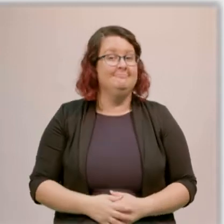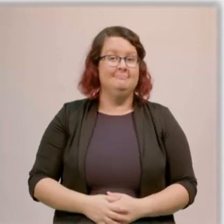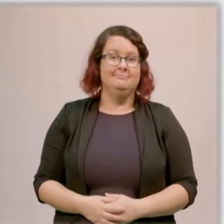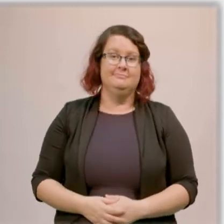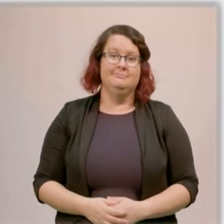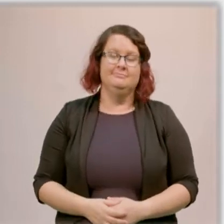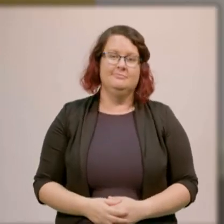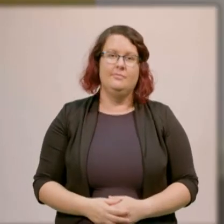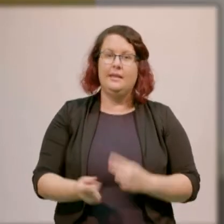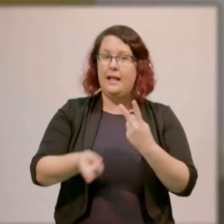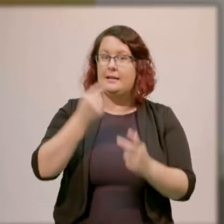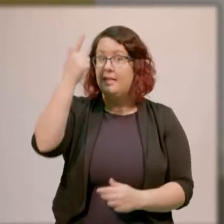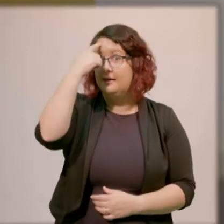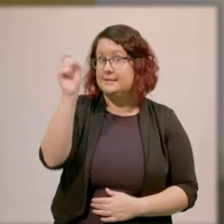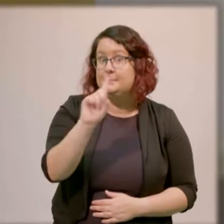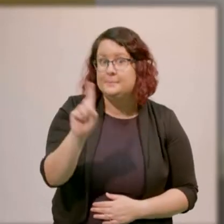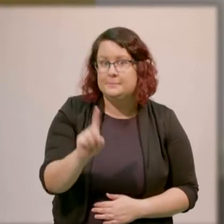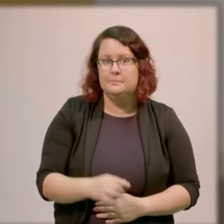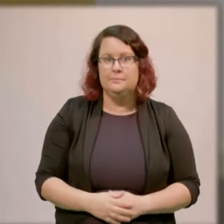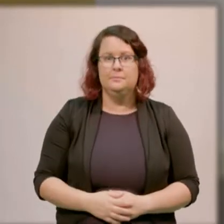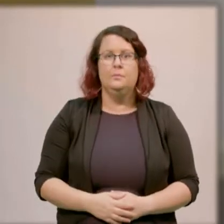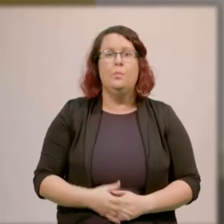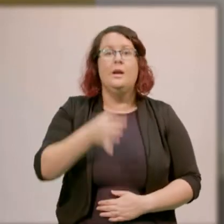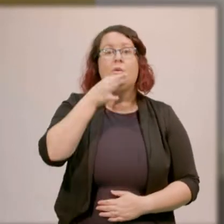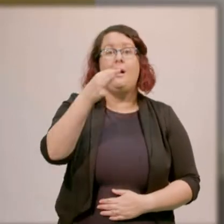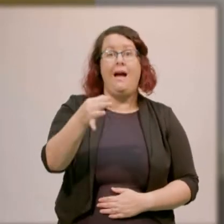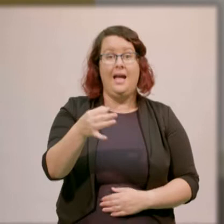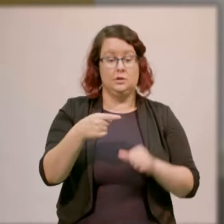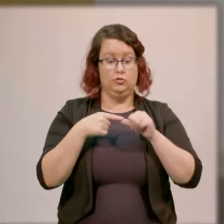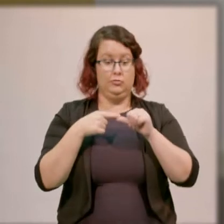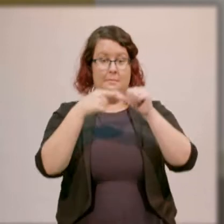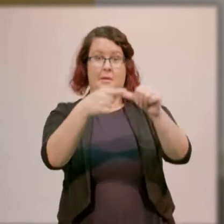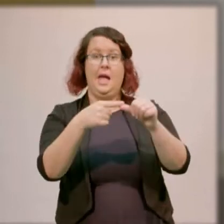Now here's another tip. When you are asked to respond to a question,